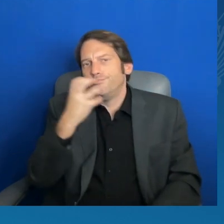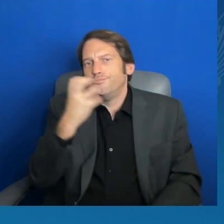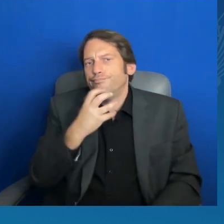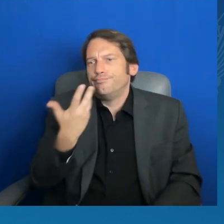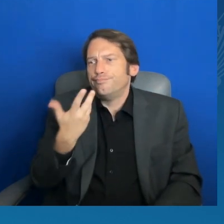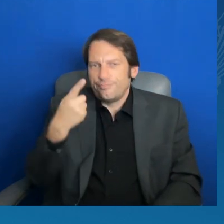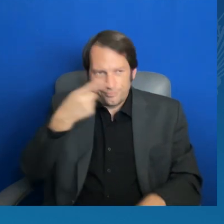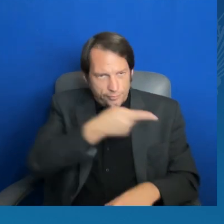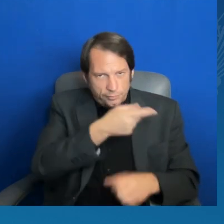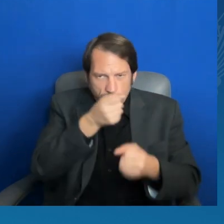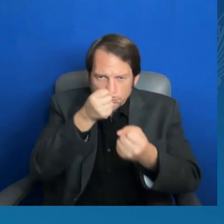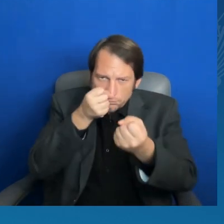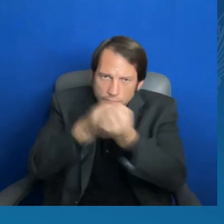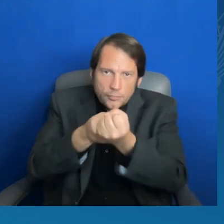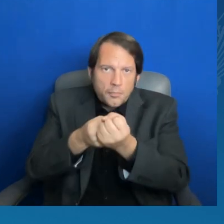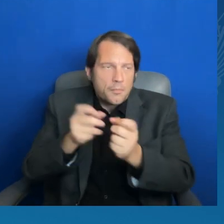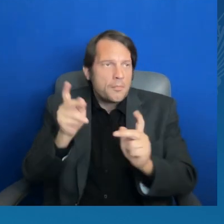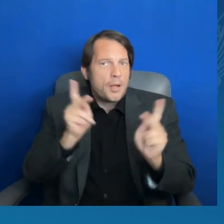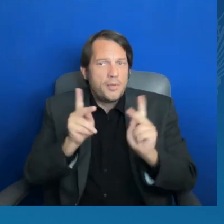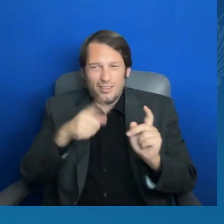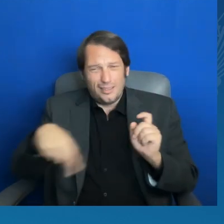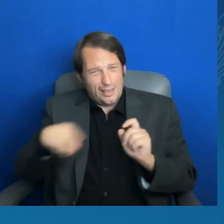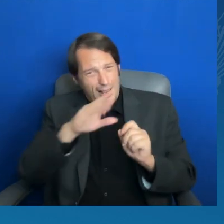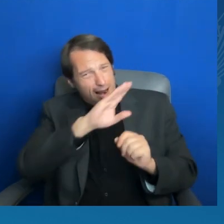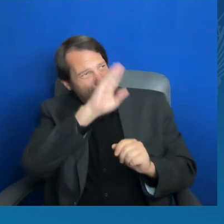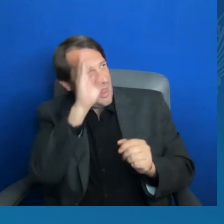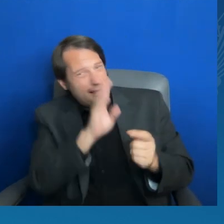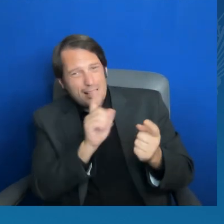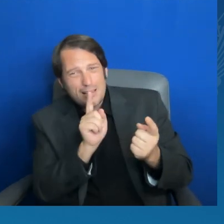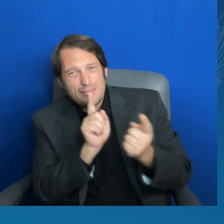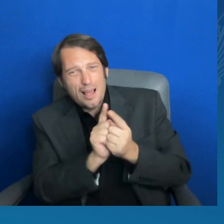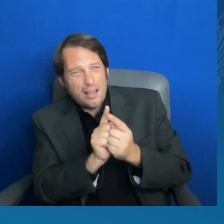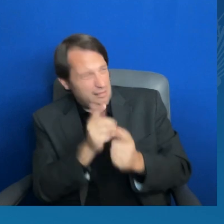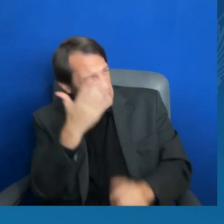It's extraordinary what you are doing that in the midst of this issue